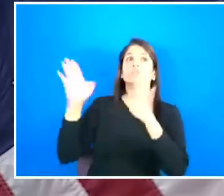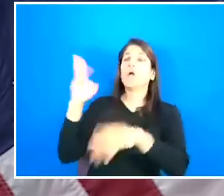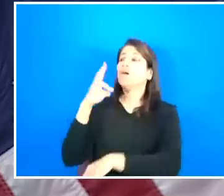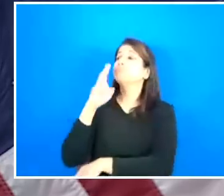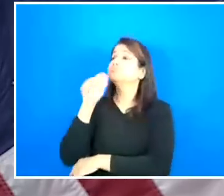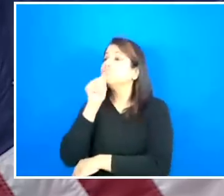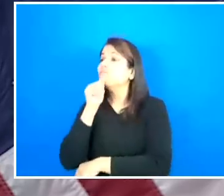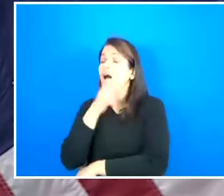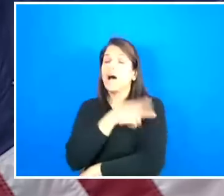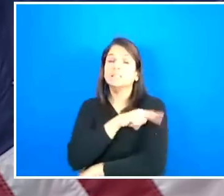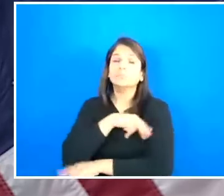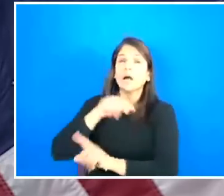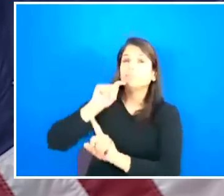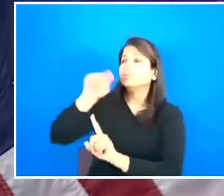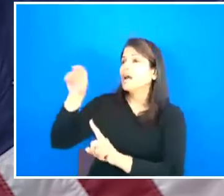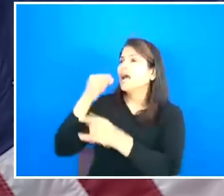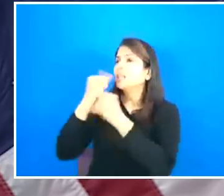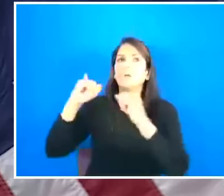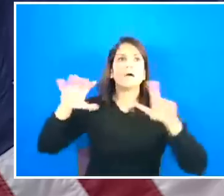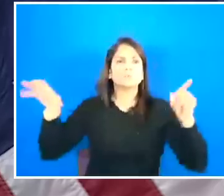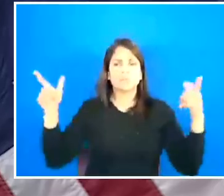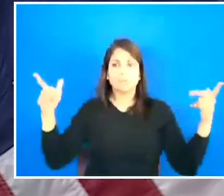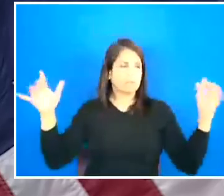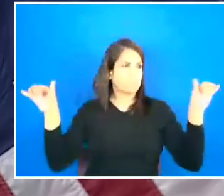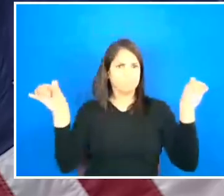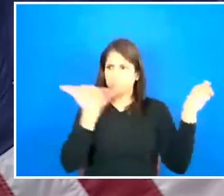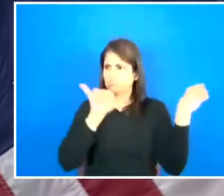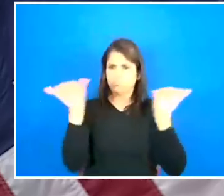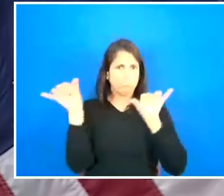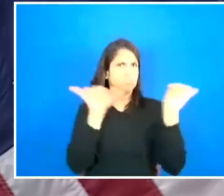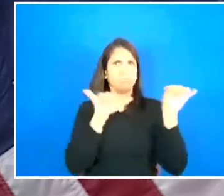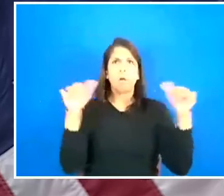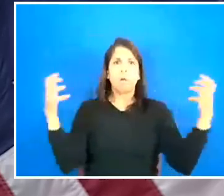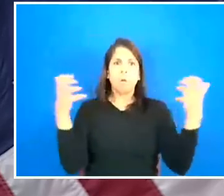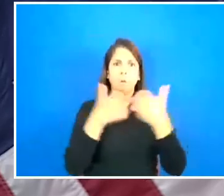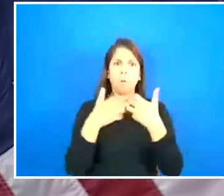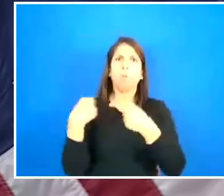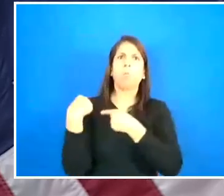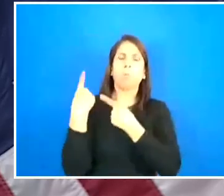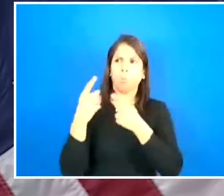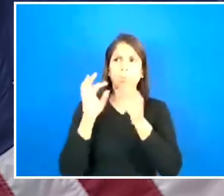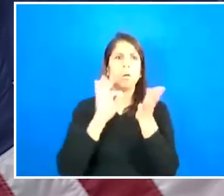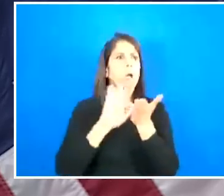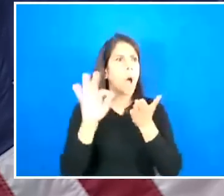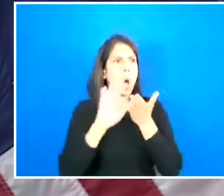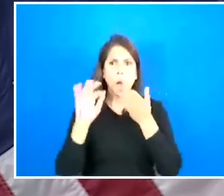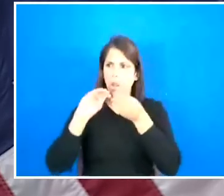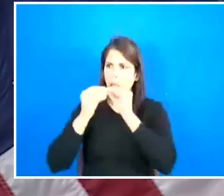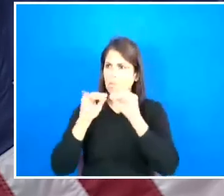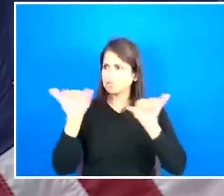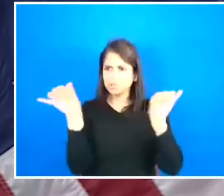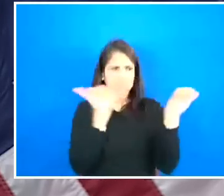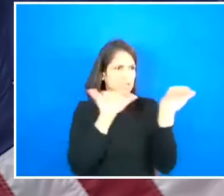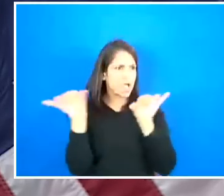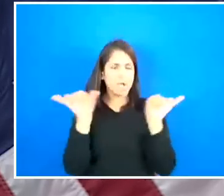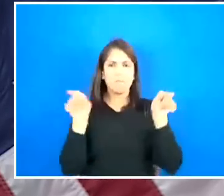IN THE REST OF THE HOSPITAL SYSTM.E IT GIVES US A PRETTY CLEAR VIEW OF WHAT'S